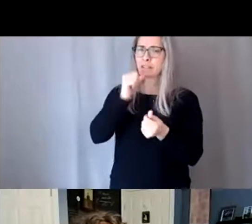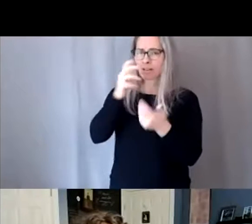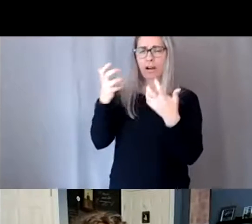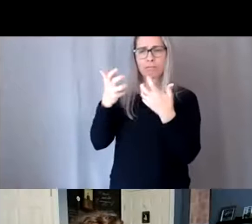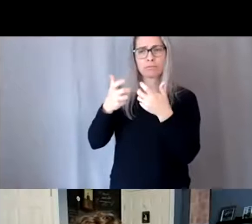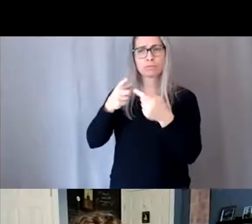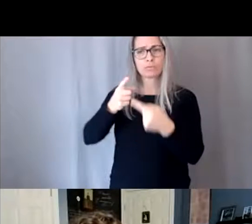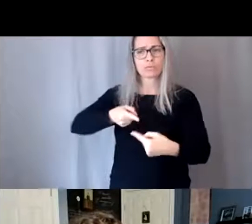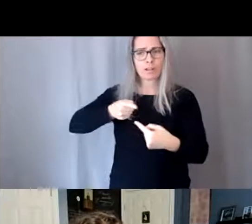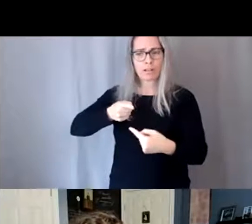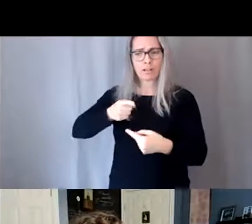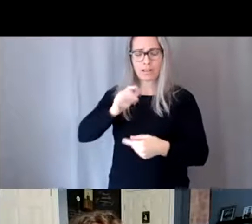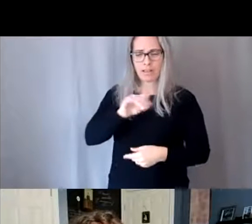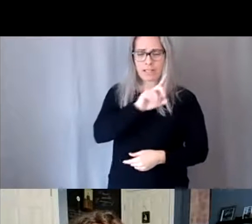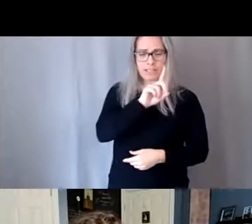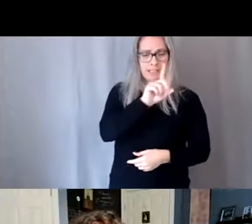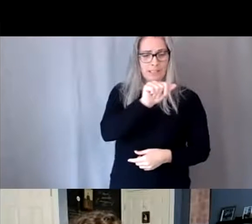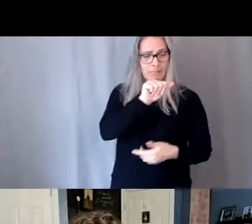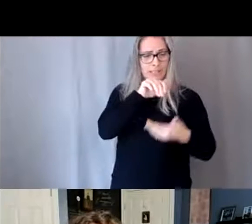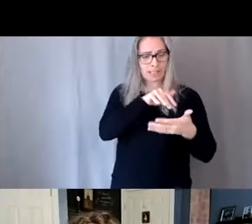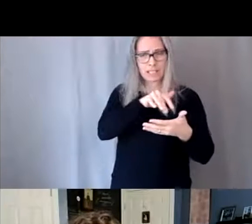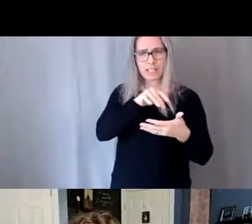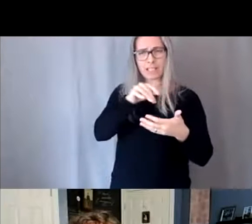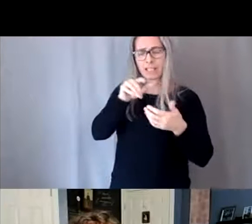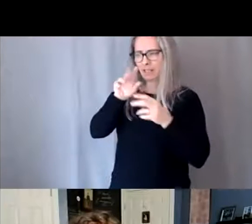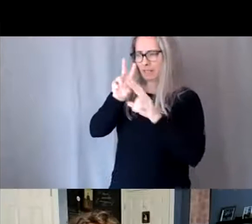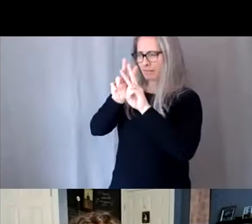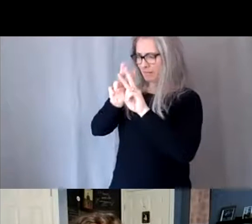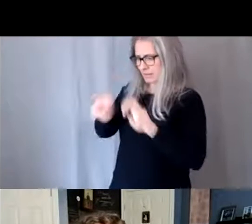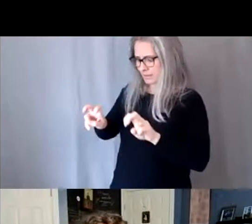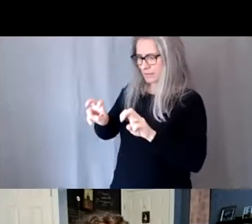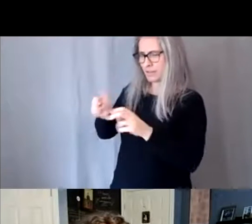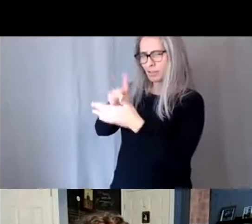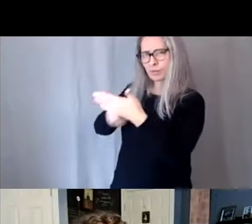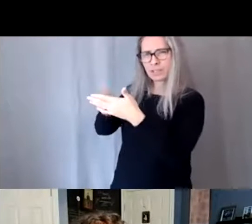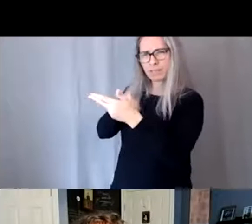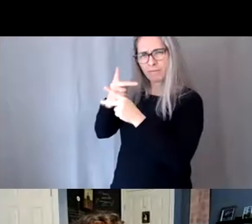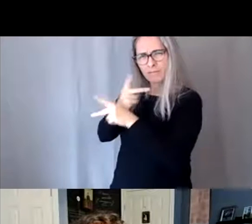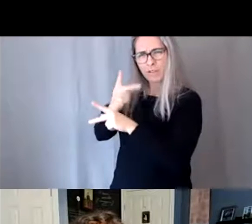disability studies critiques challenging but not impossible so